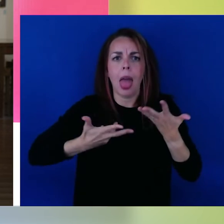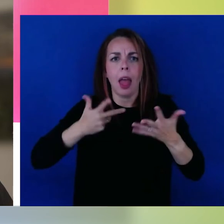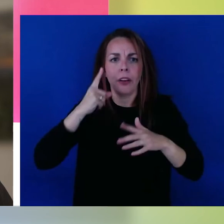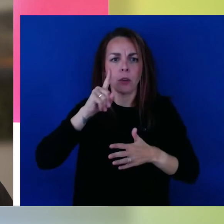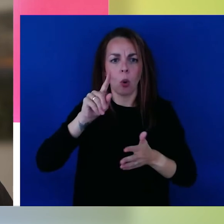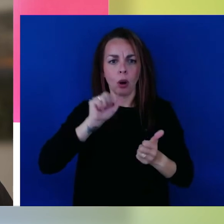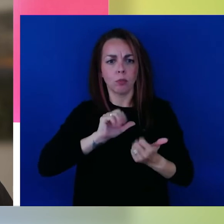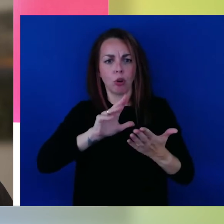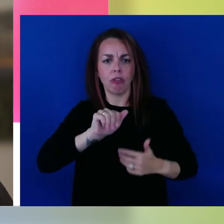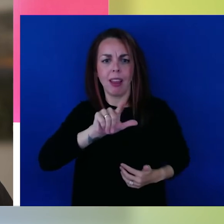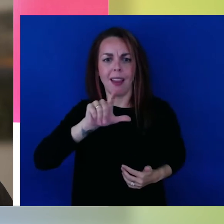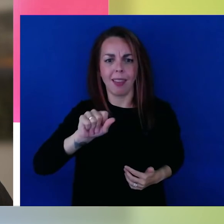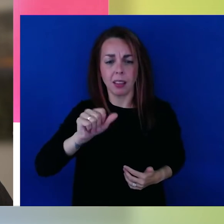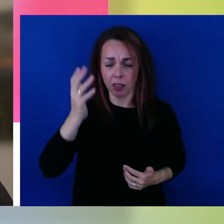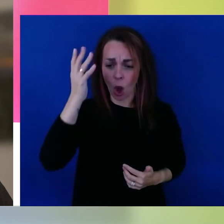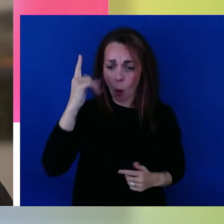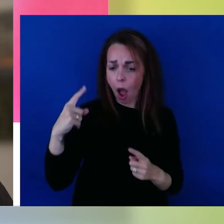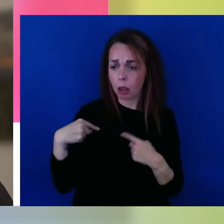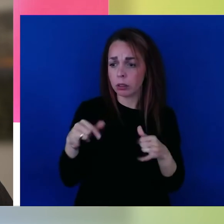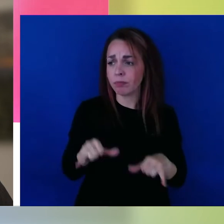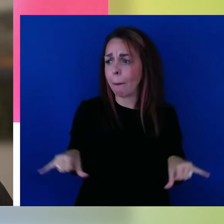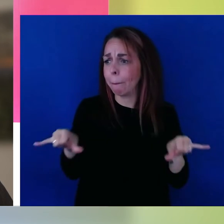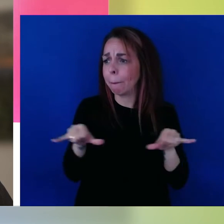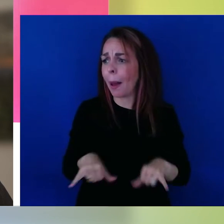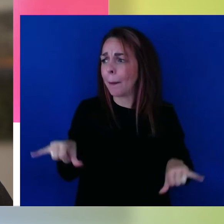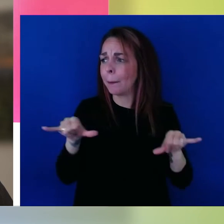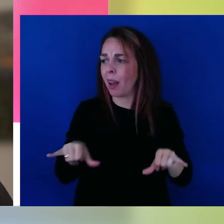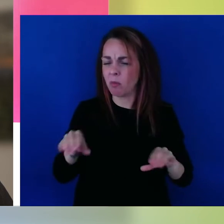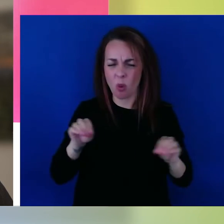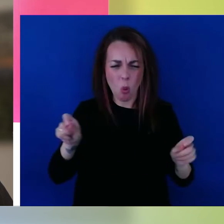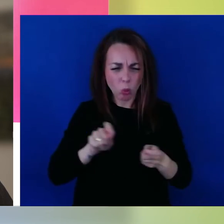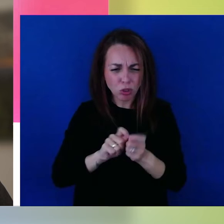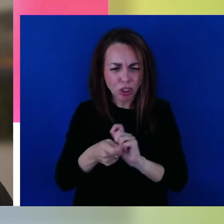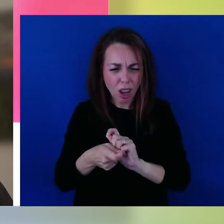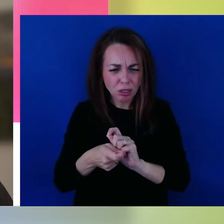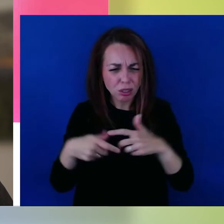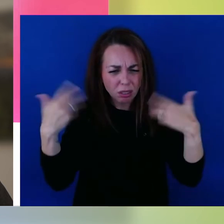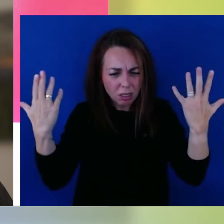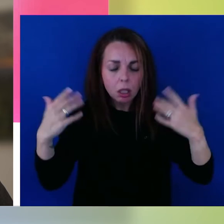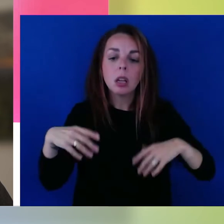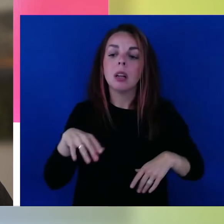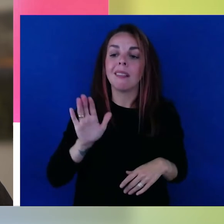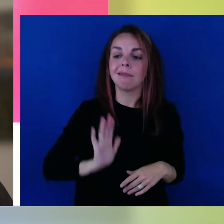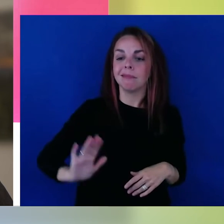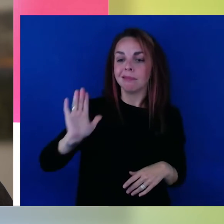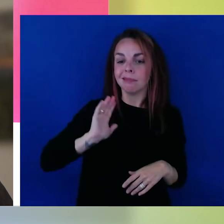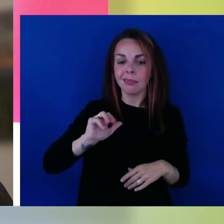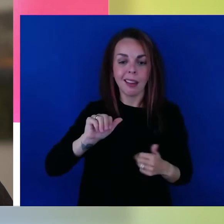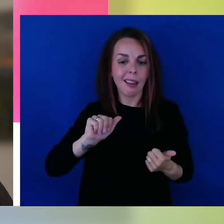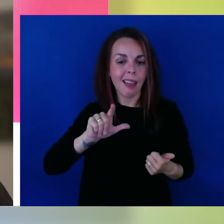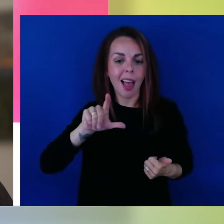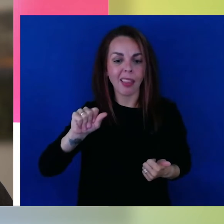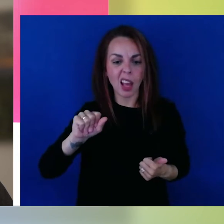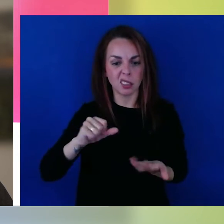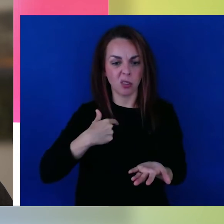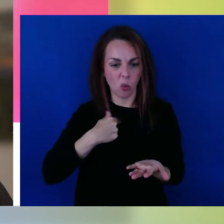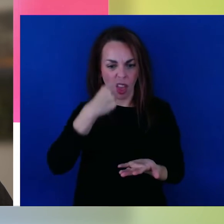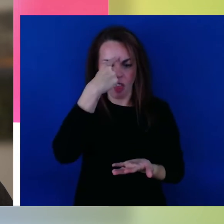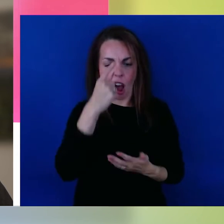because the status quo was unacceptable. At the time, ALS was being treated as one disease